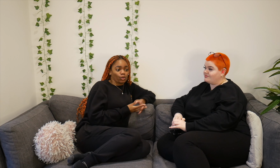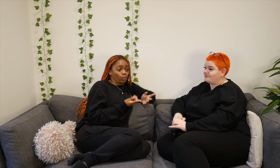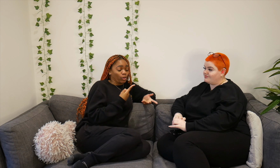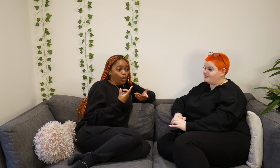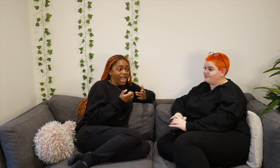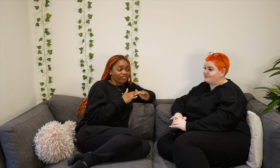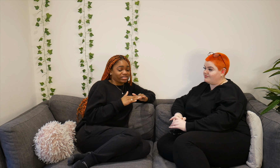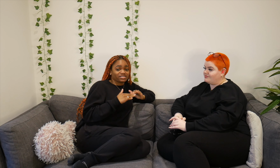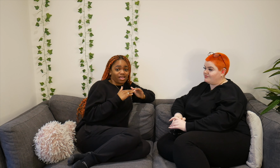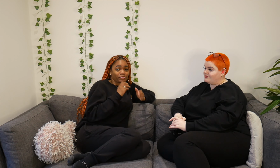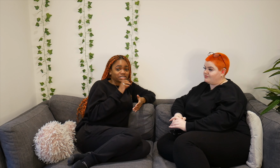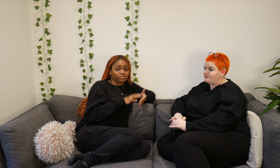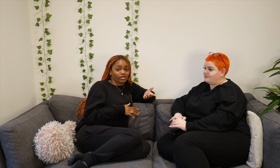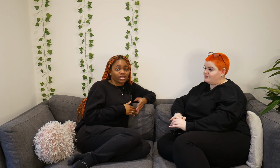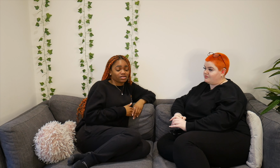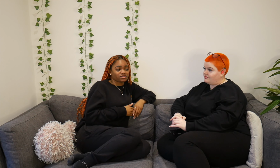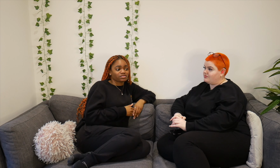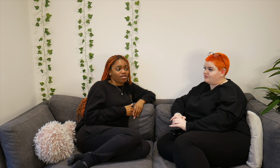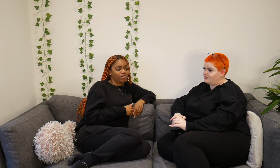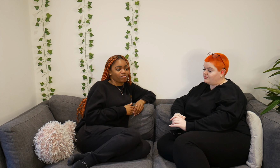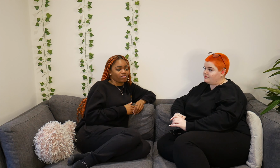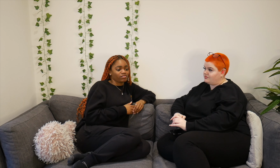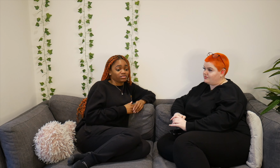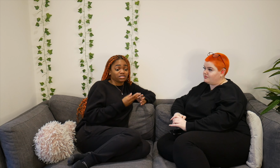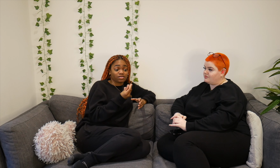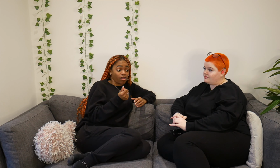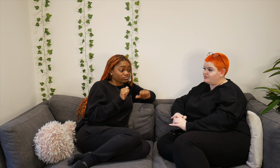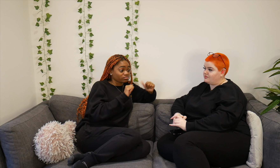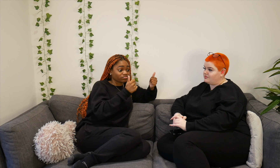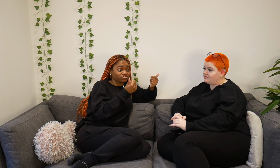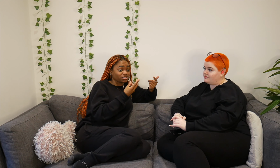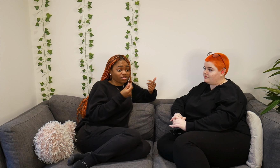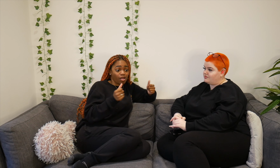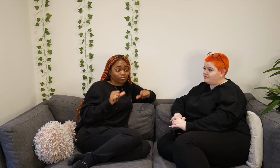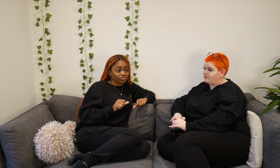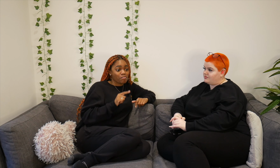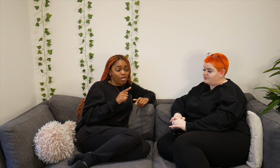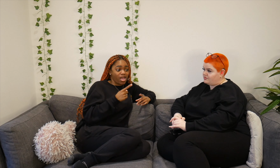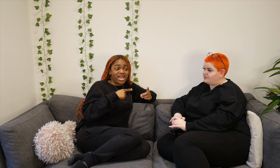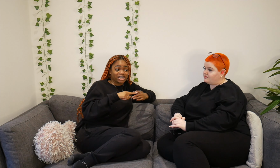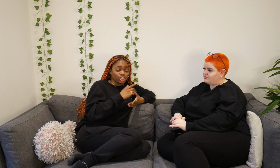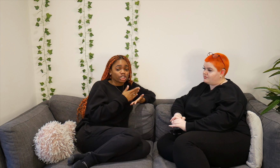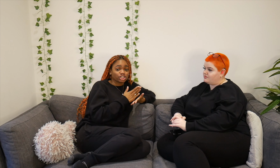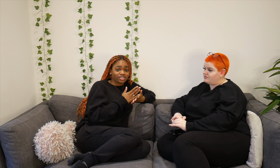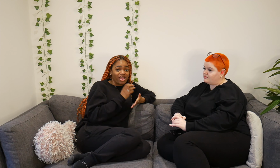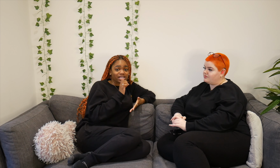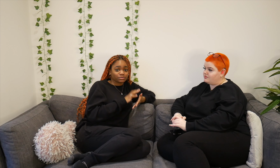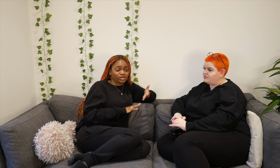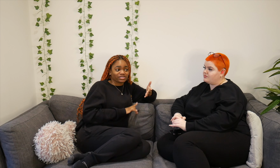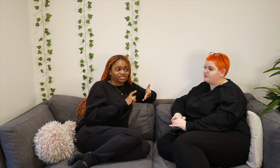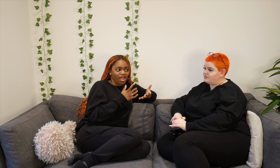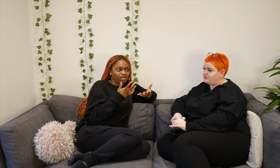We all have the same experience. Some have good experiences, some have bad experiences, but it's pretty much a shared experience.